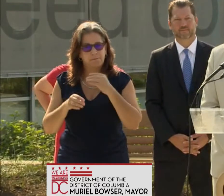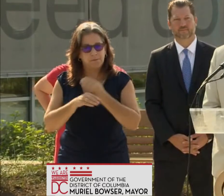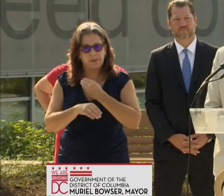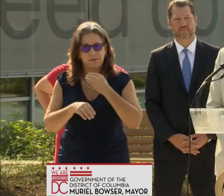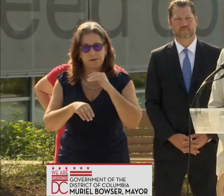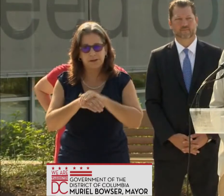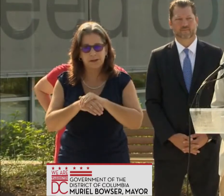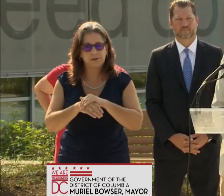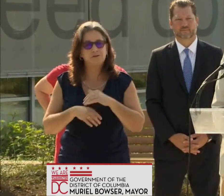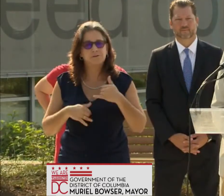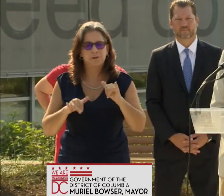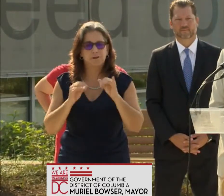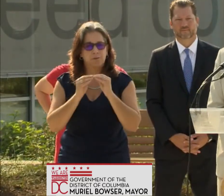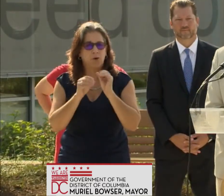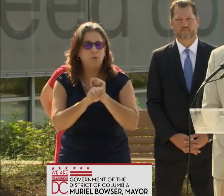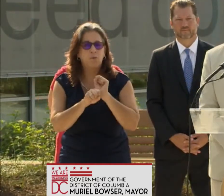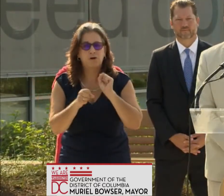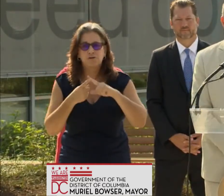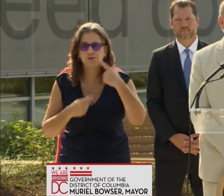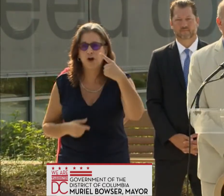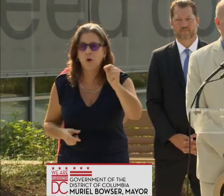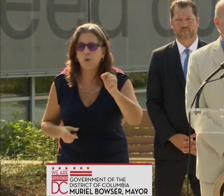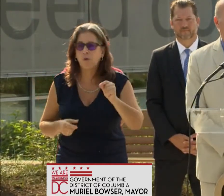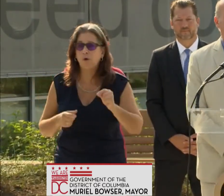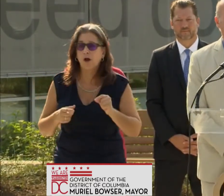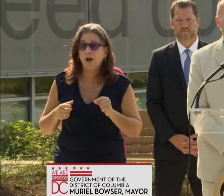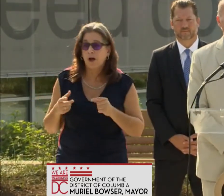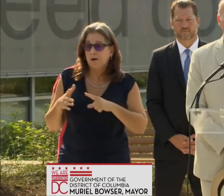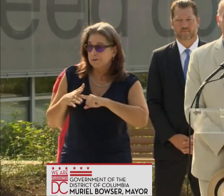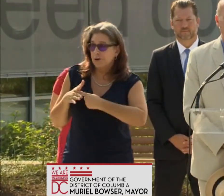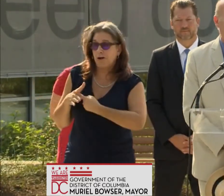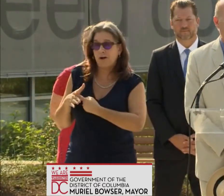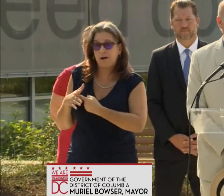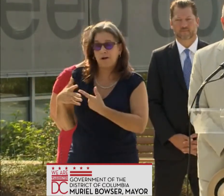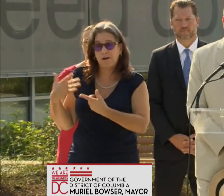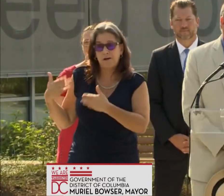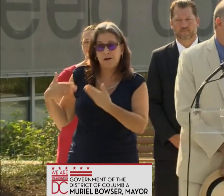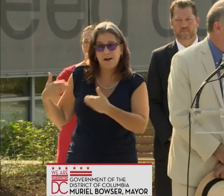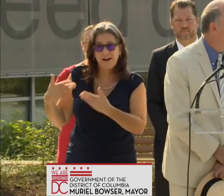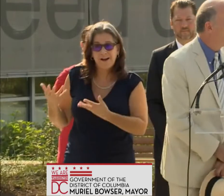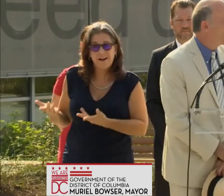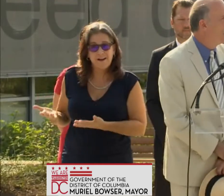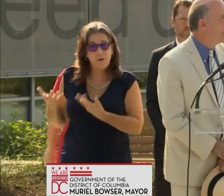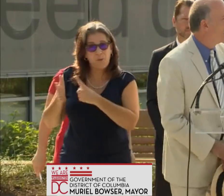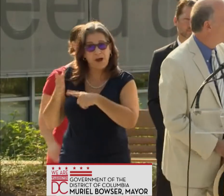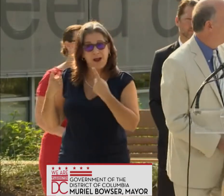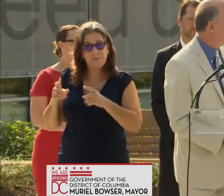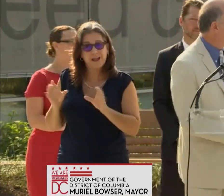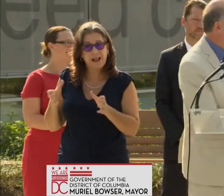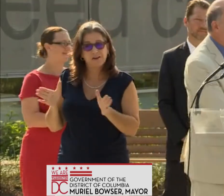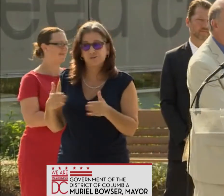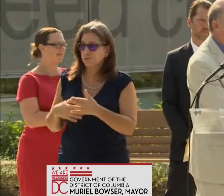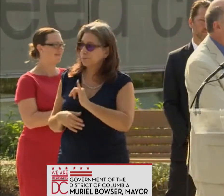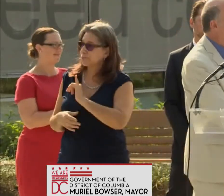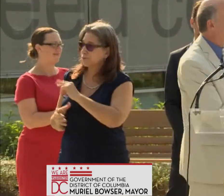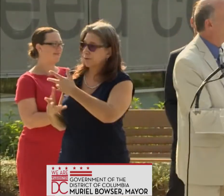classroom but to have a nice classroom is important as well so it's great to be here thank you mayor Bowser Thank You Chancellor thank you a deputy